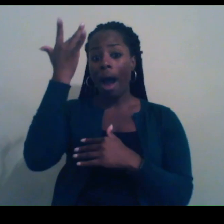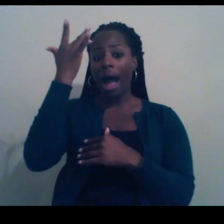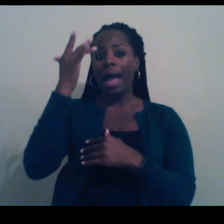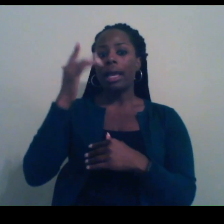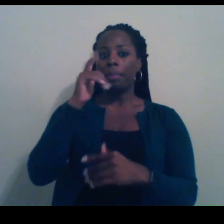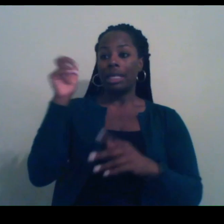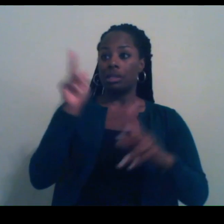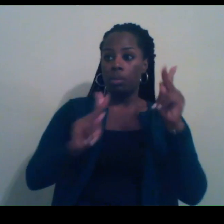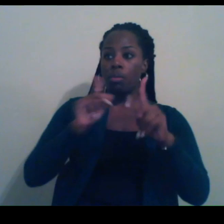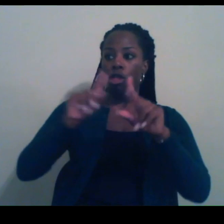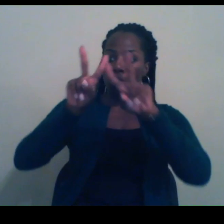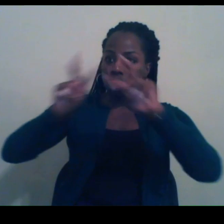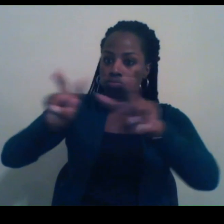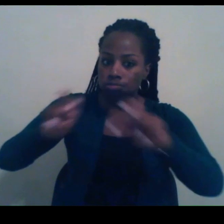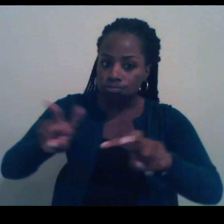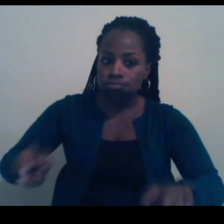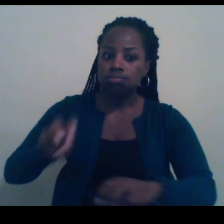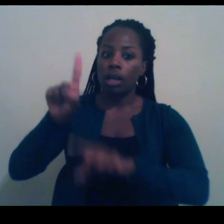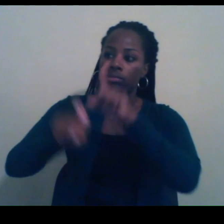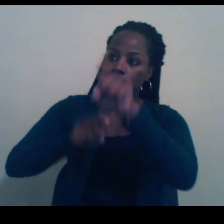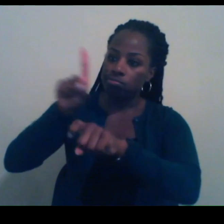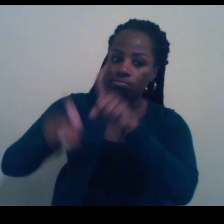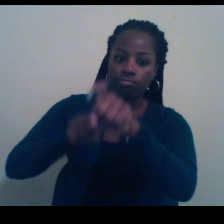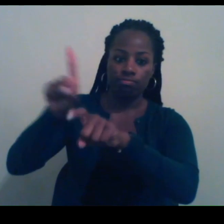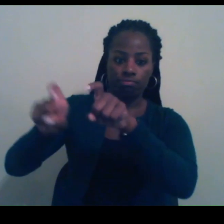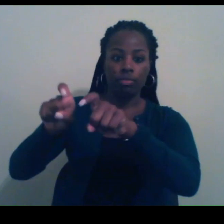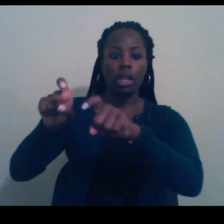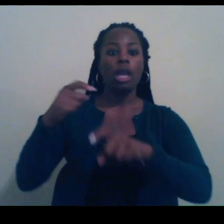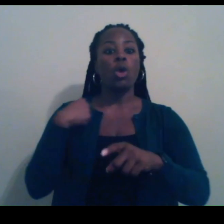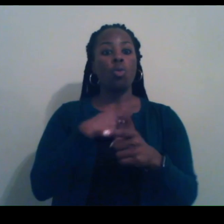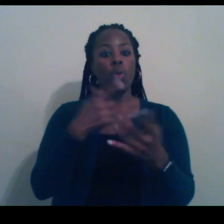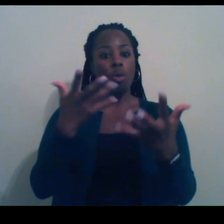strategies that we can to limit that transmission and I think we should focus